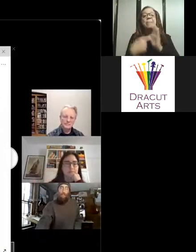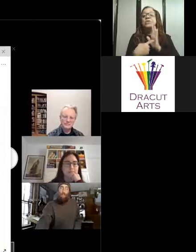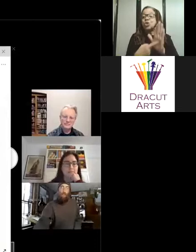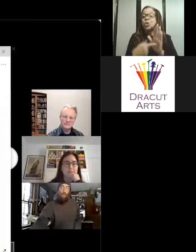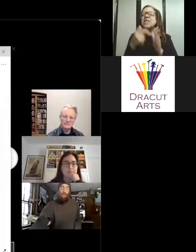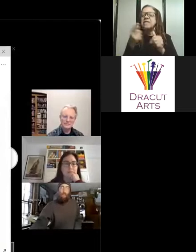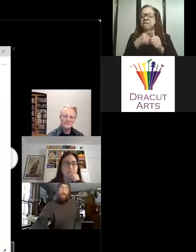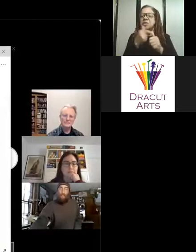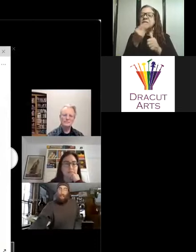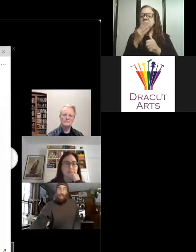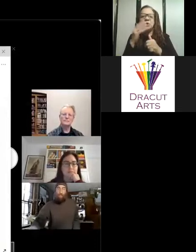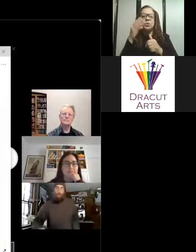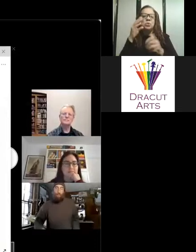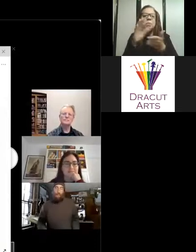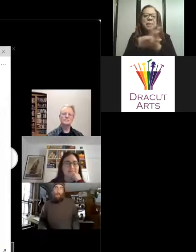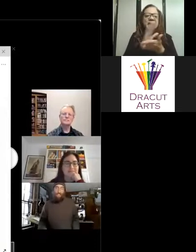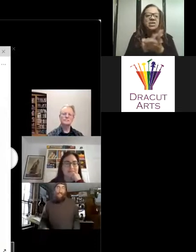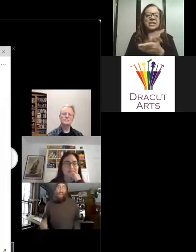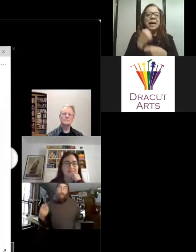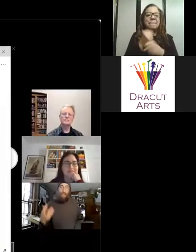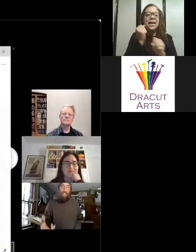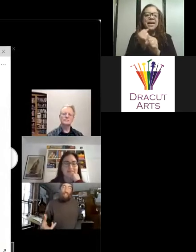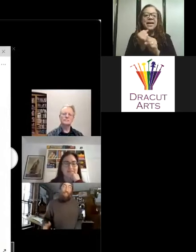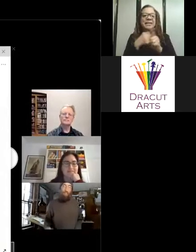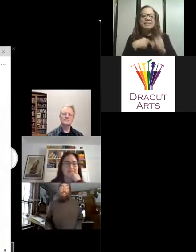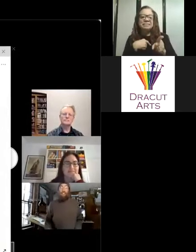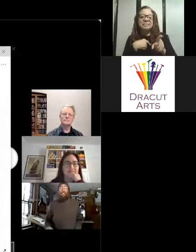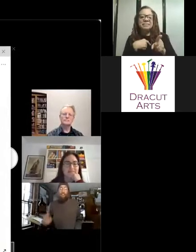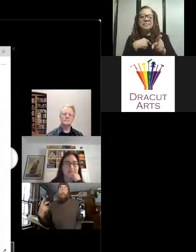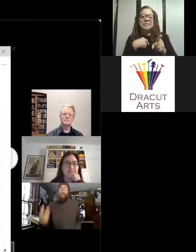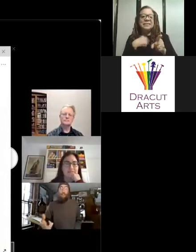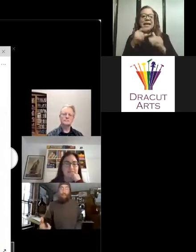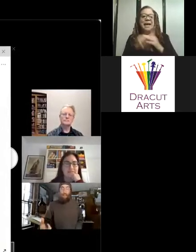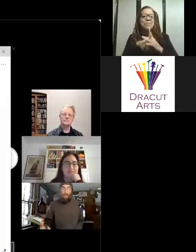These are the pages that um, that got me into this project that hooked me on